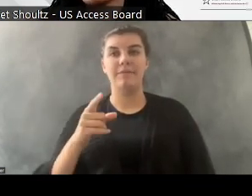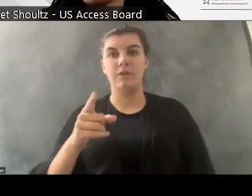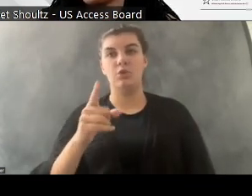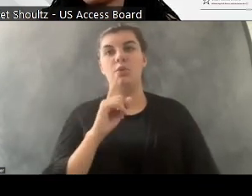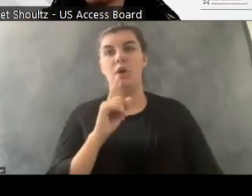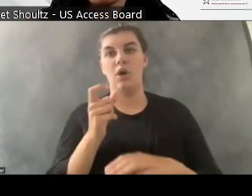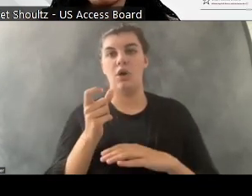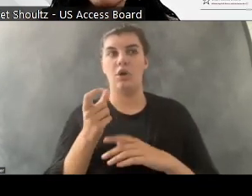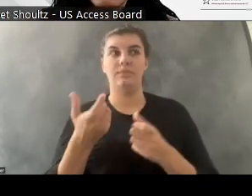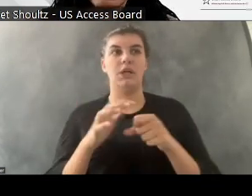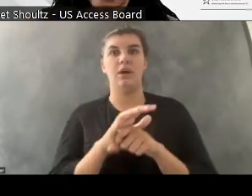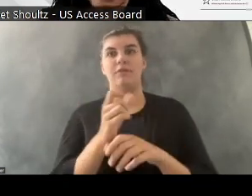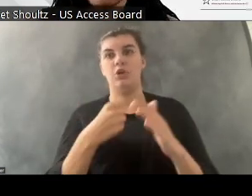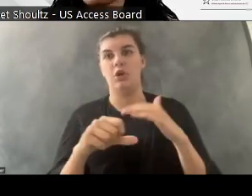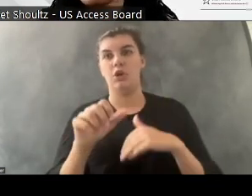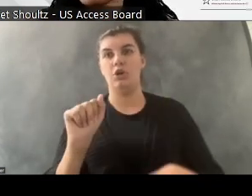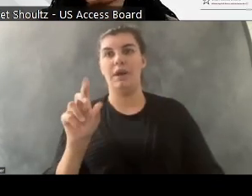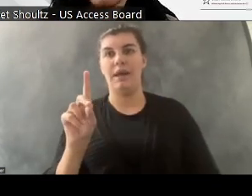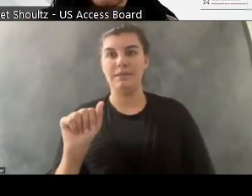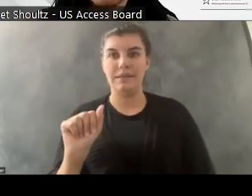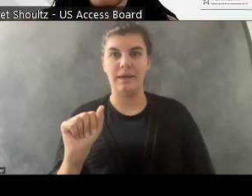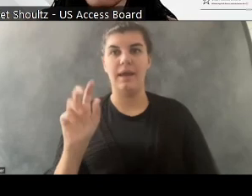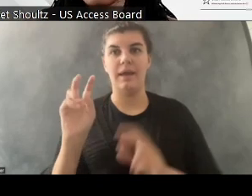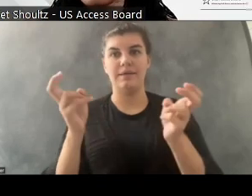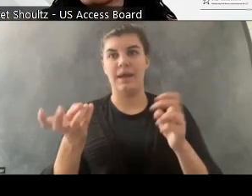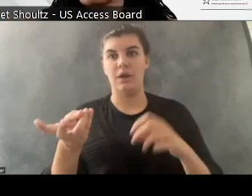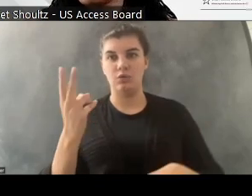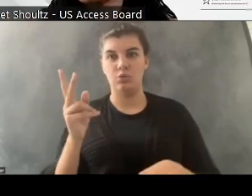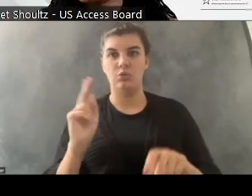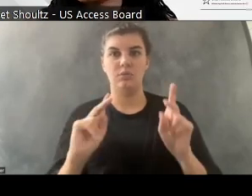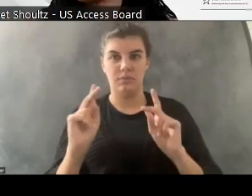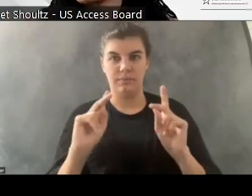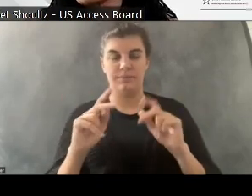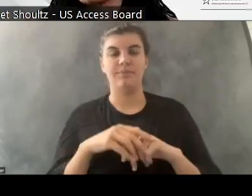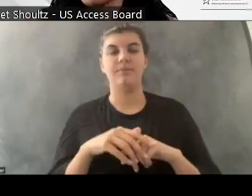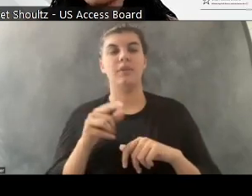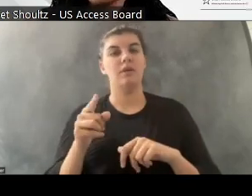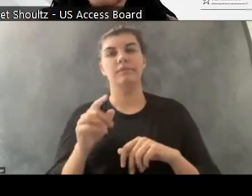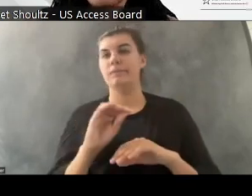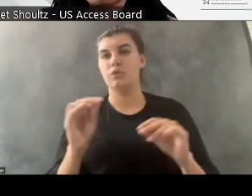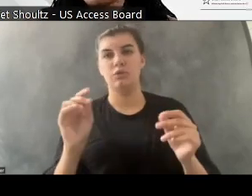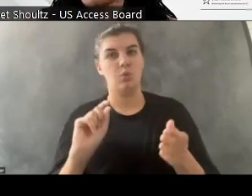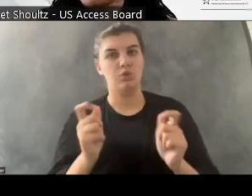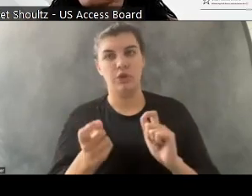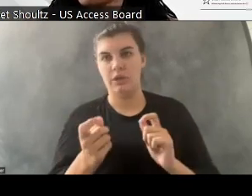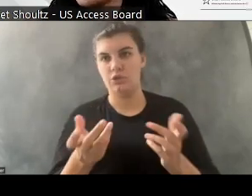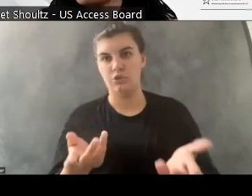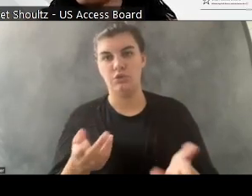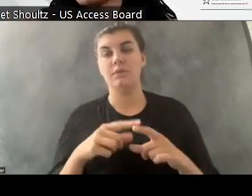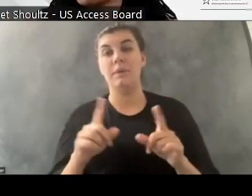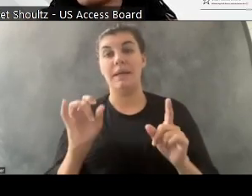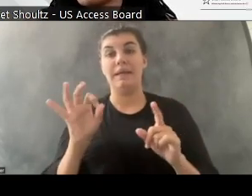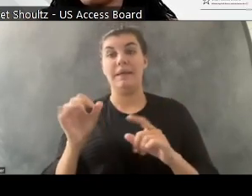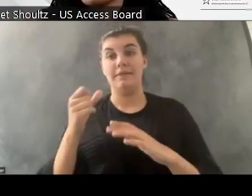covered under the ADA, like Title II entities, there's really no change. But if you're covered